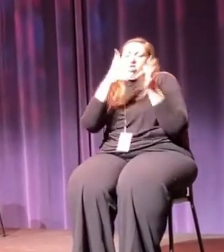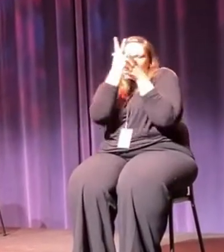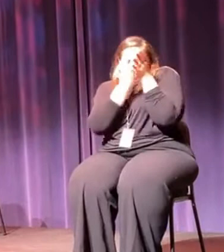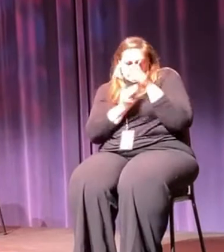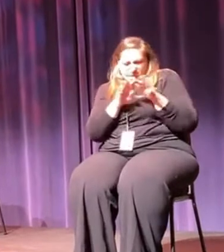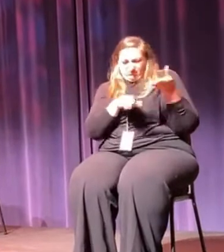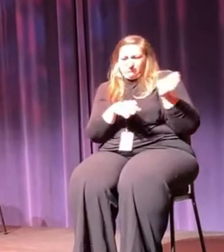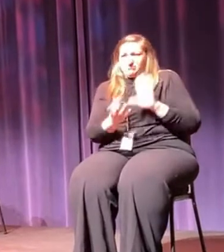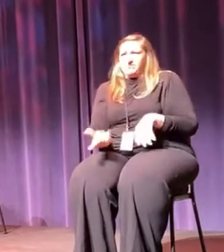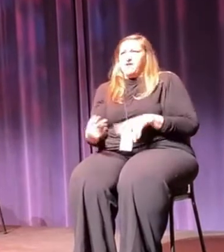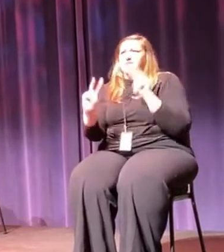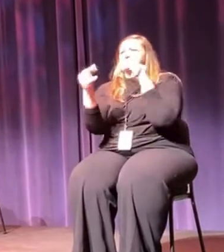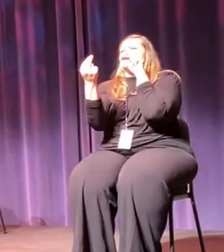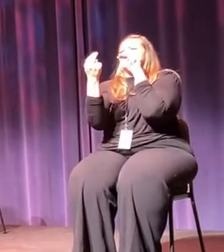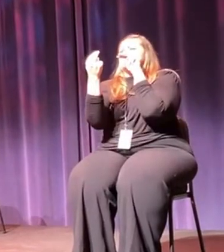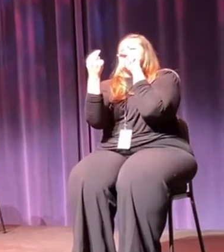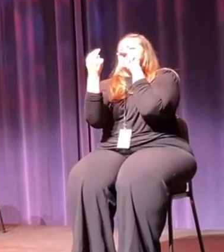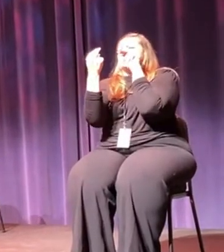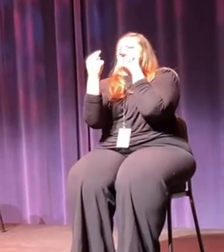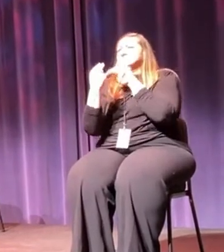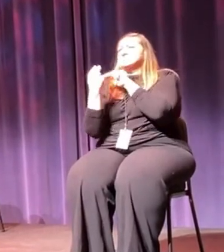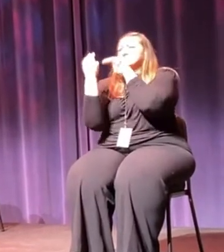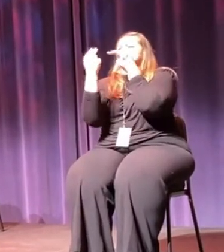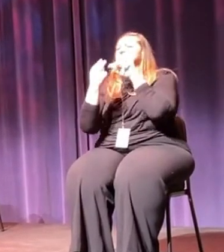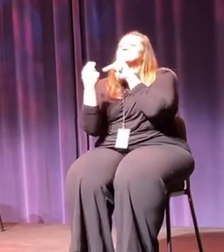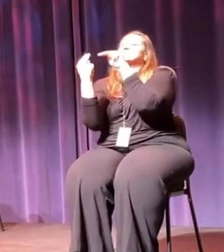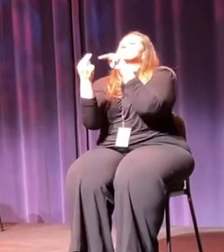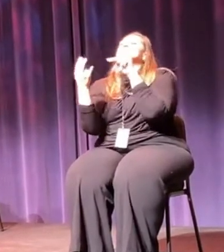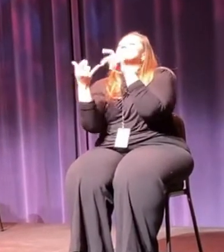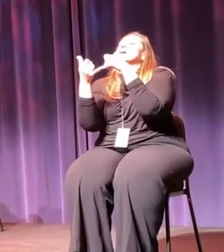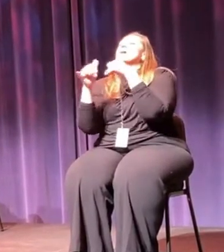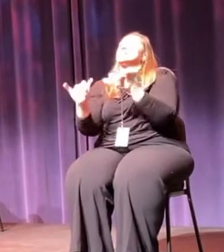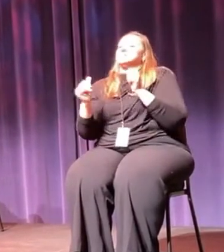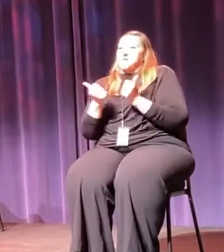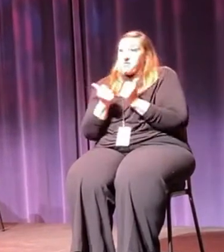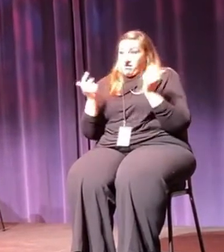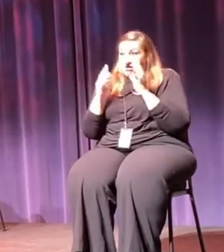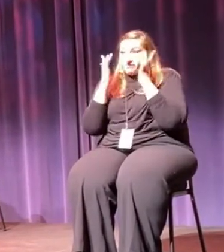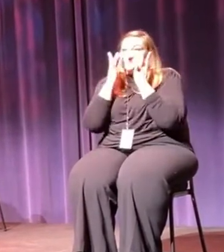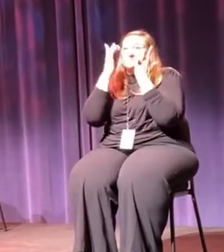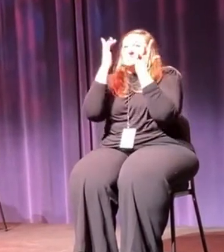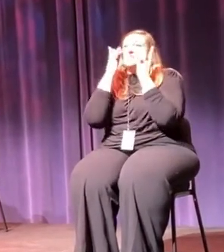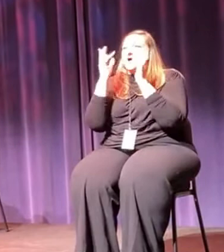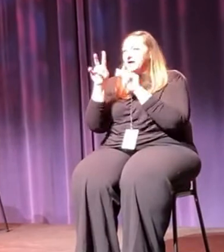Look me in the eye. I've still got some bright spots left. I can see yours.